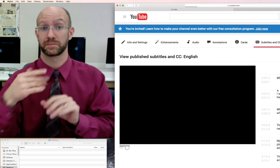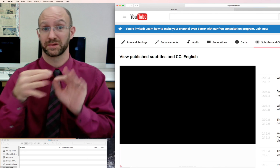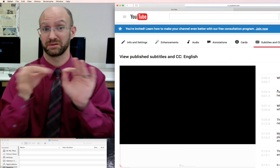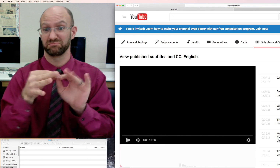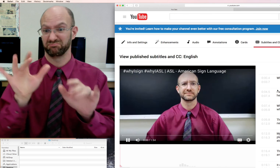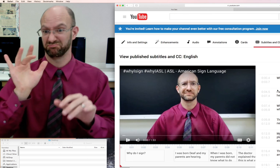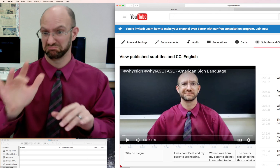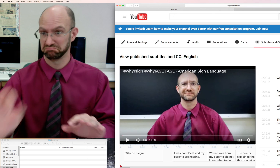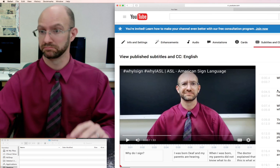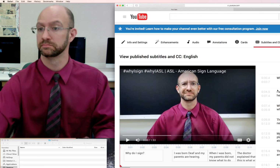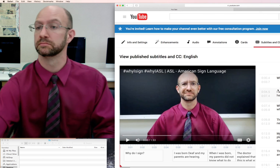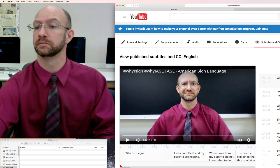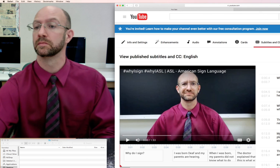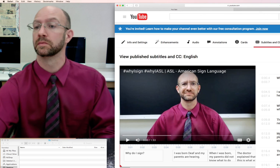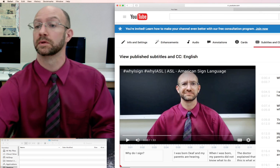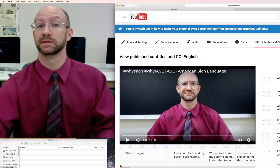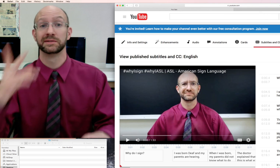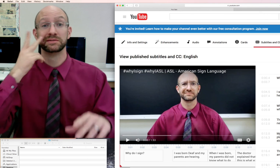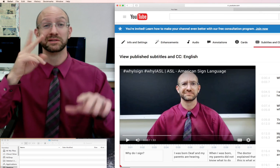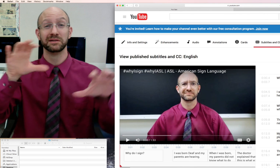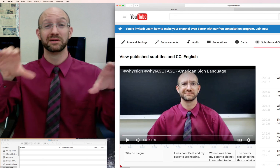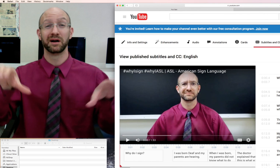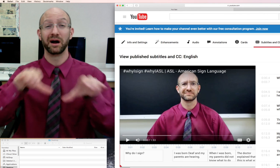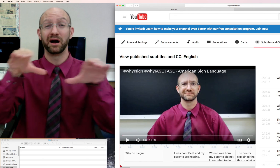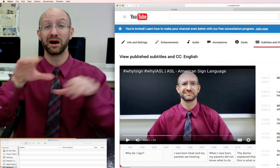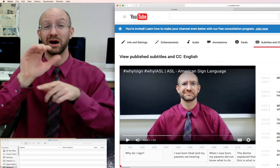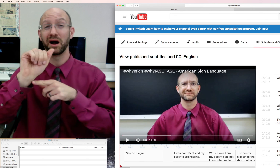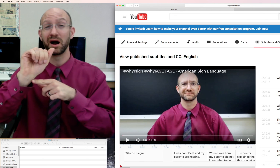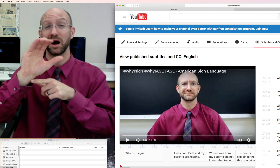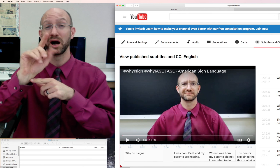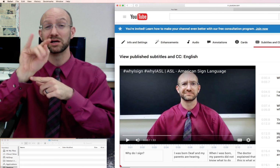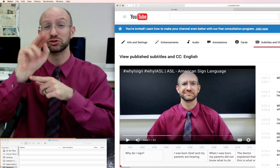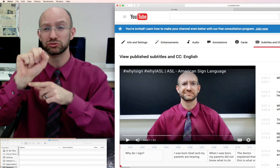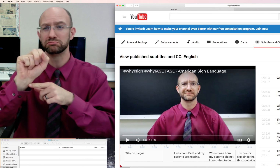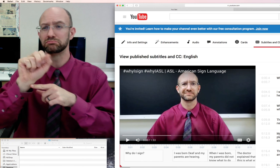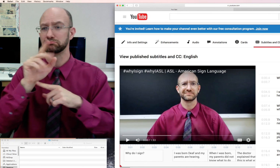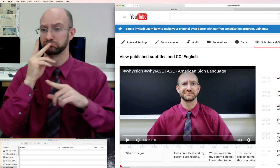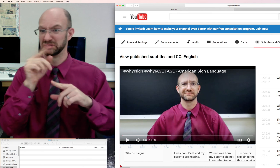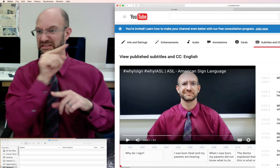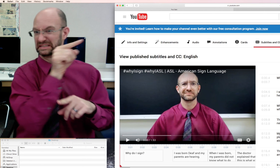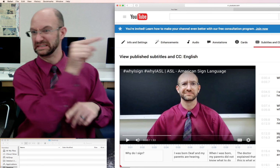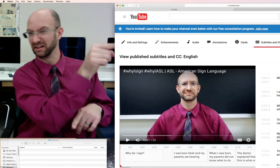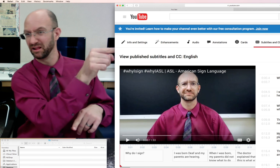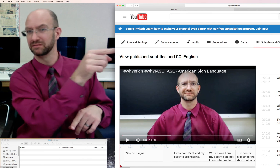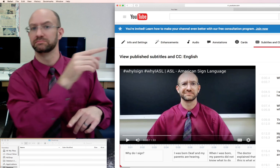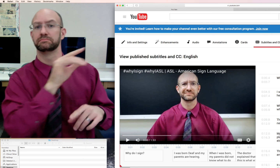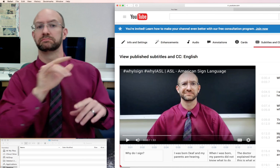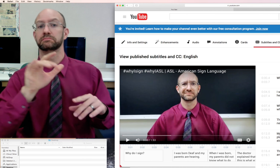On the captions page, you will see a button called "Actions." As you can see at the far right.